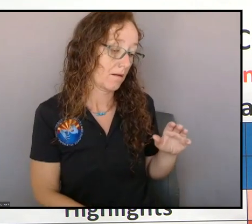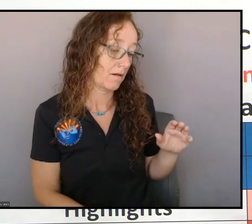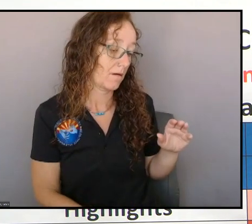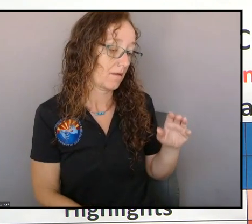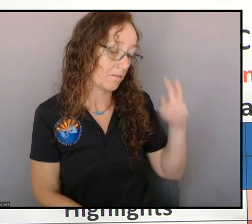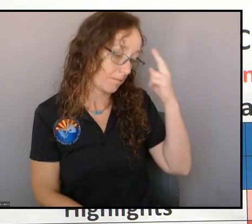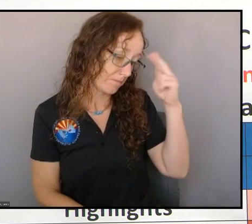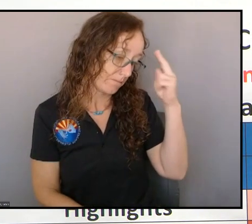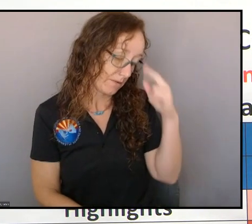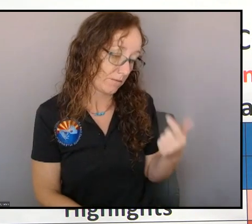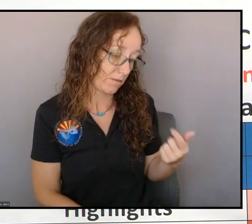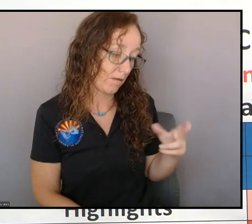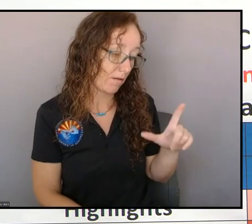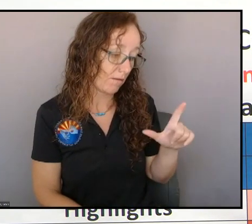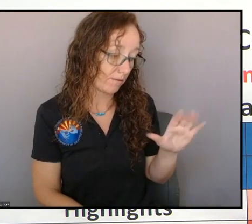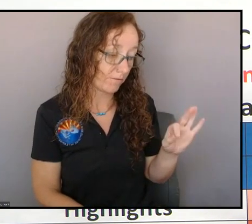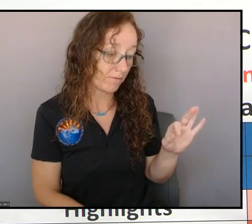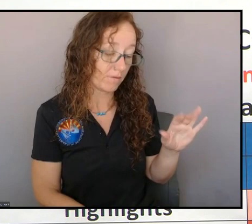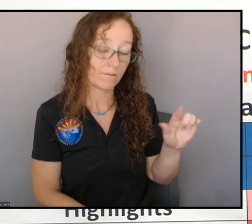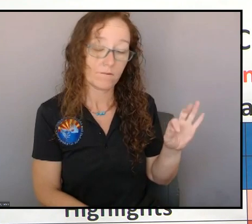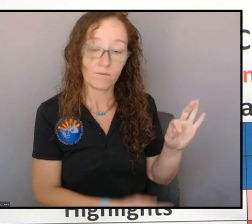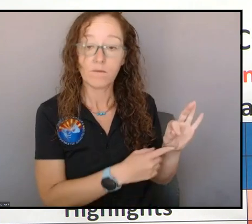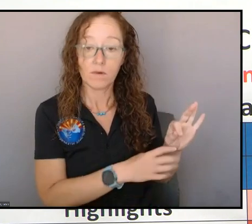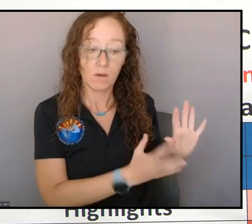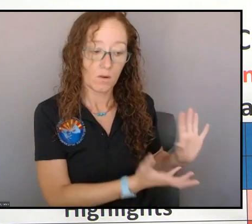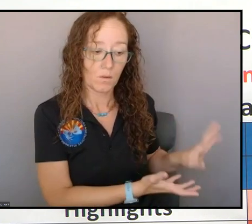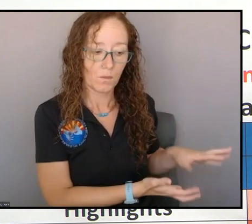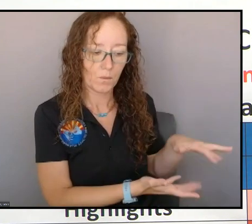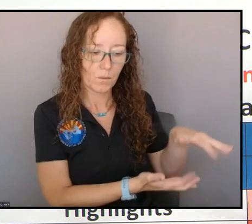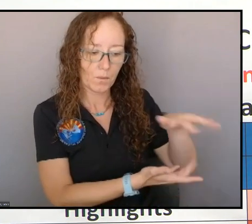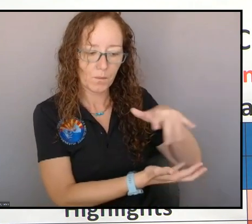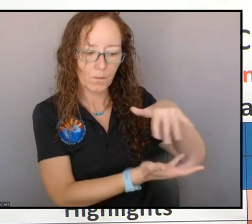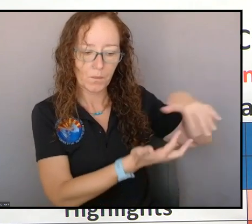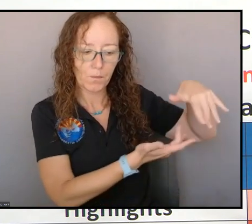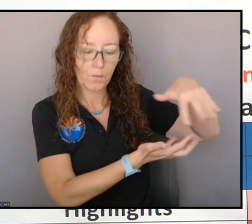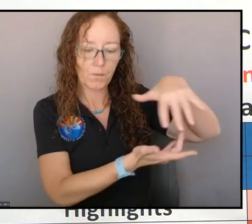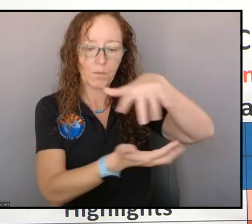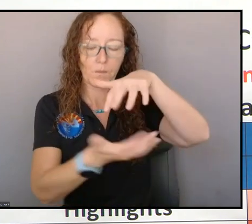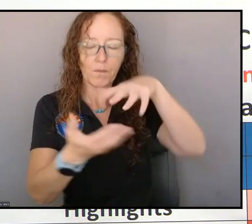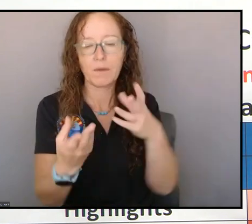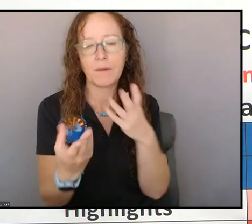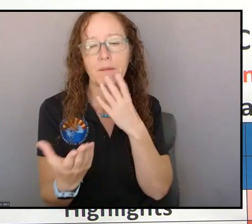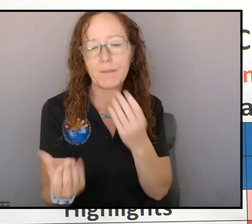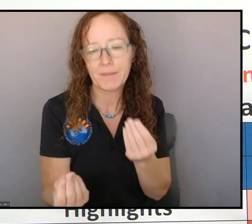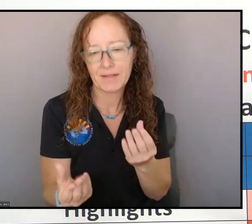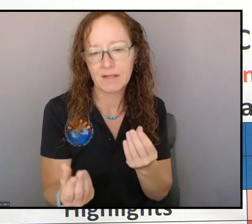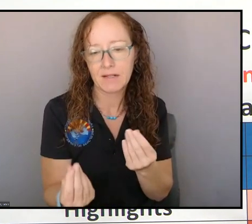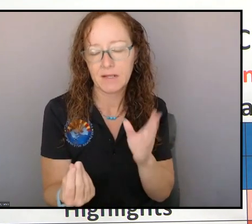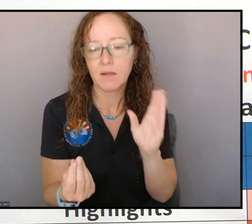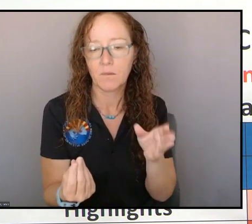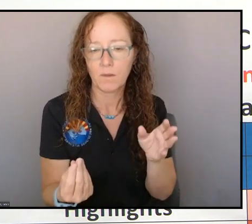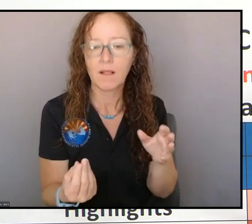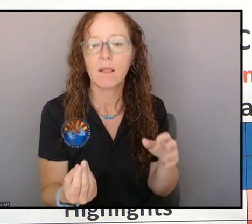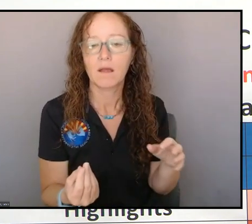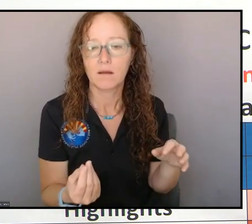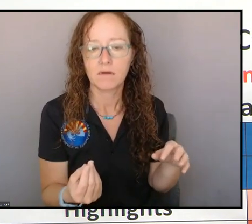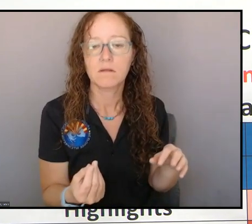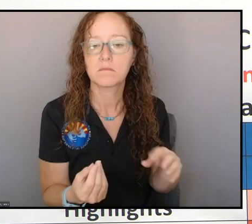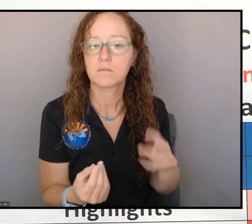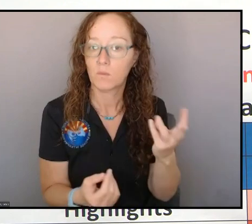Wednesday. So first chances for some thunderstorms and precipitation will be late Wednesday/Wednesday night but